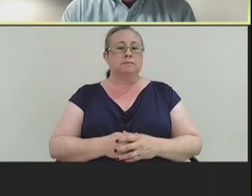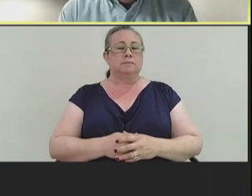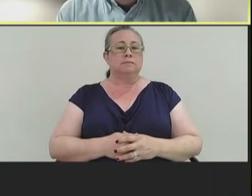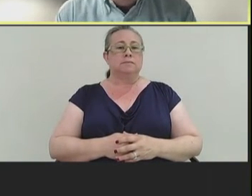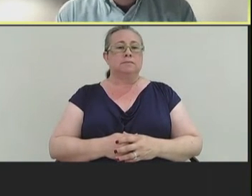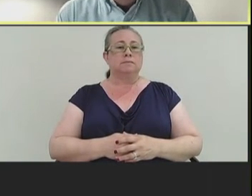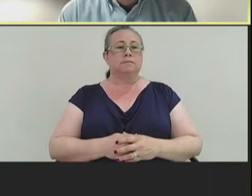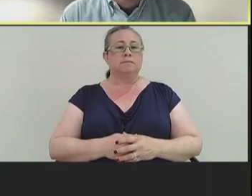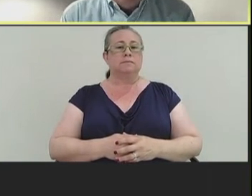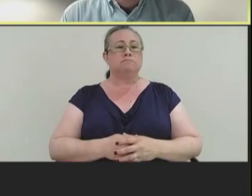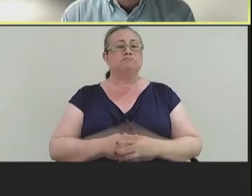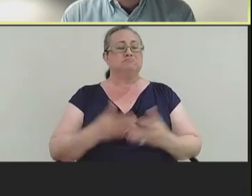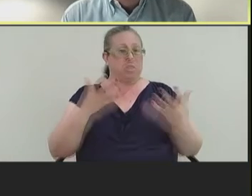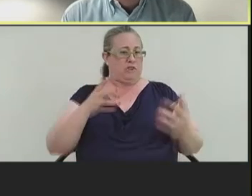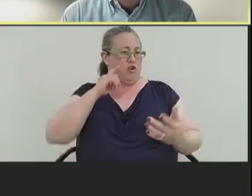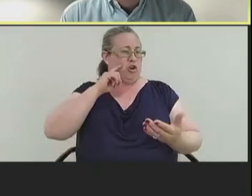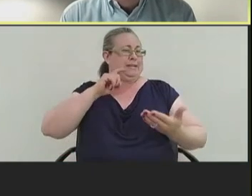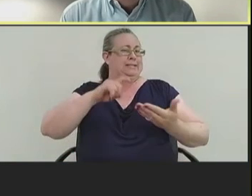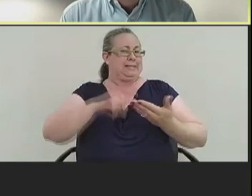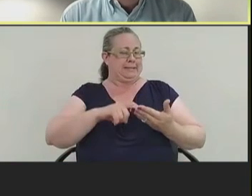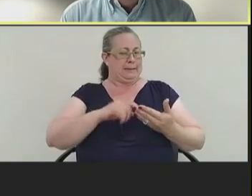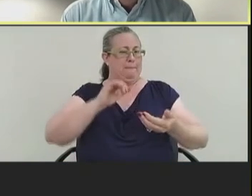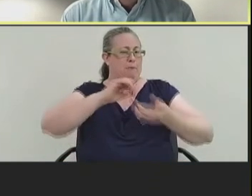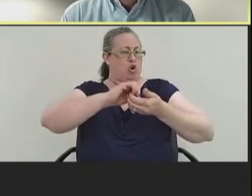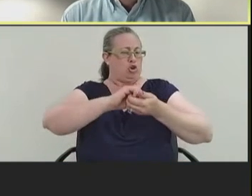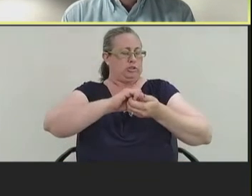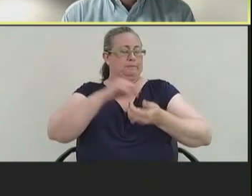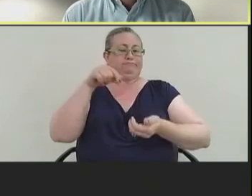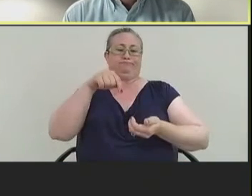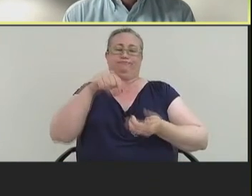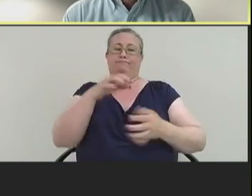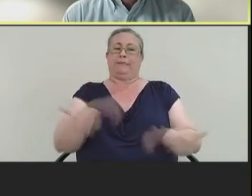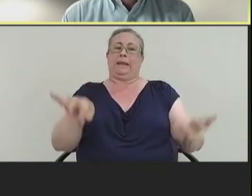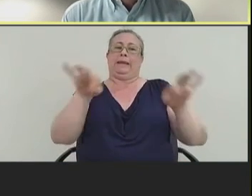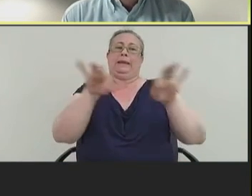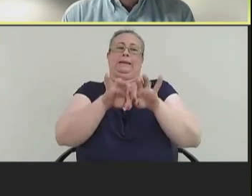As you've seen before, the partnership is key, and this is a team sport.